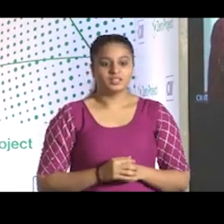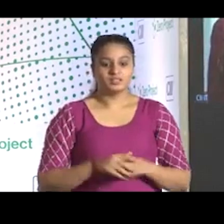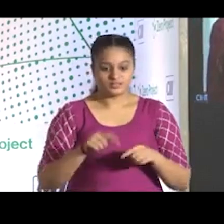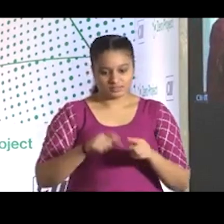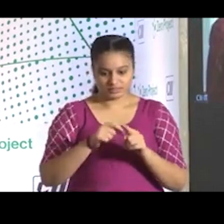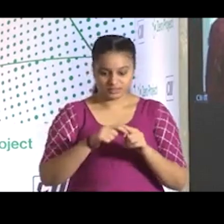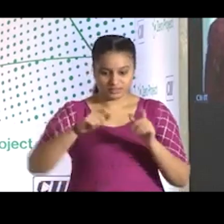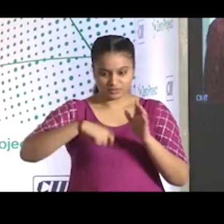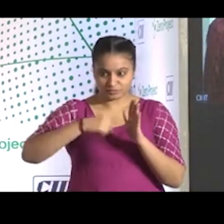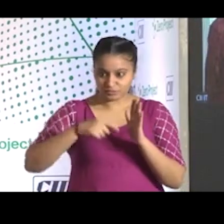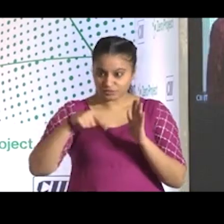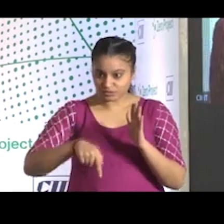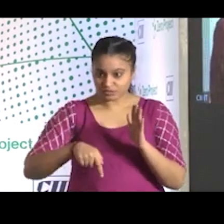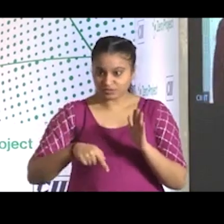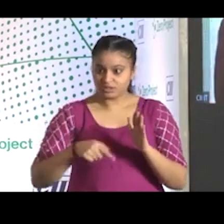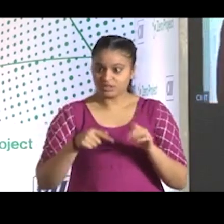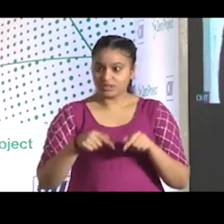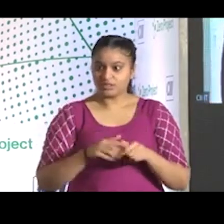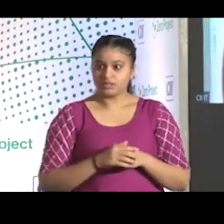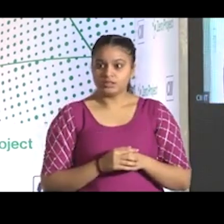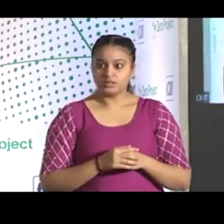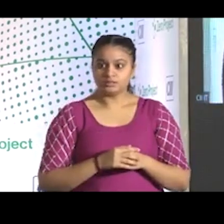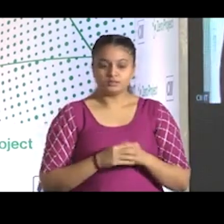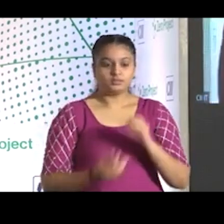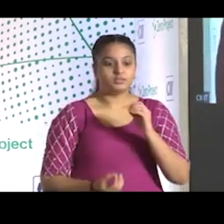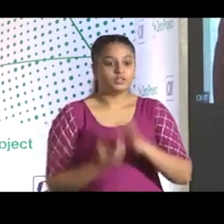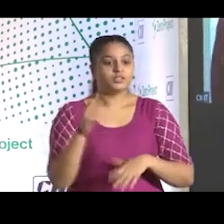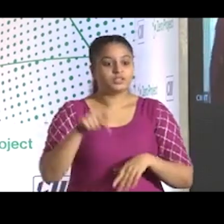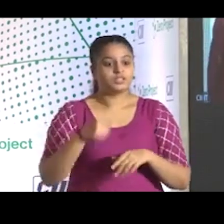is about supporting innovation and scaling processes